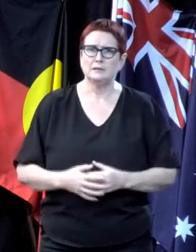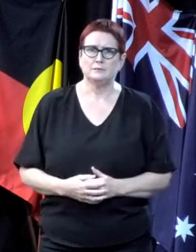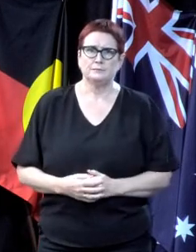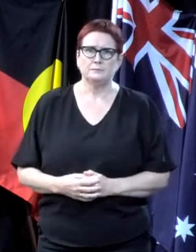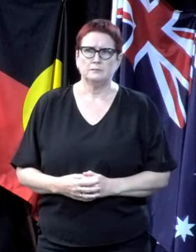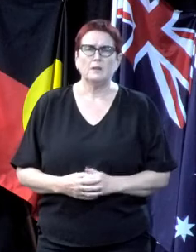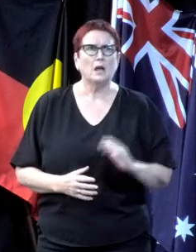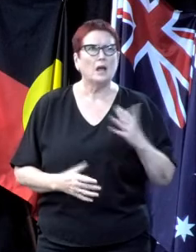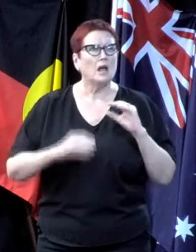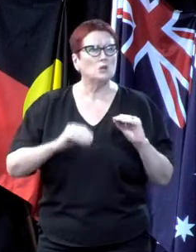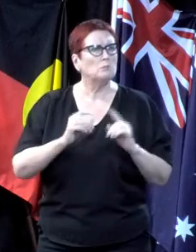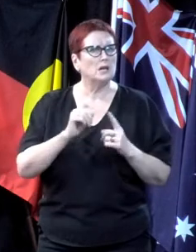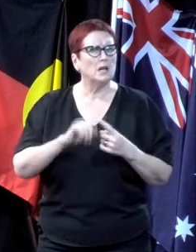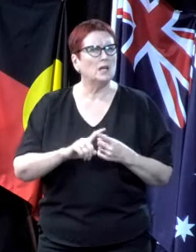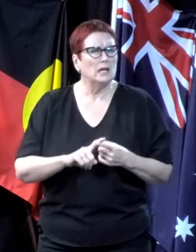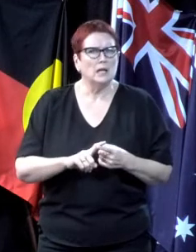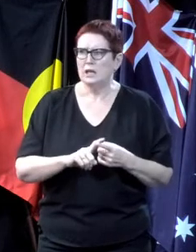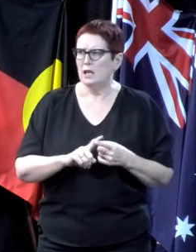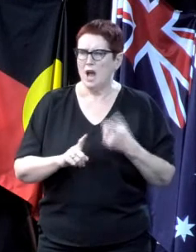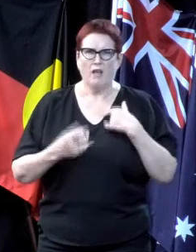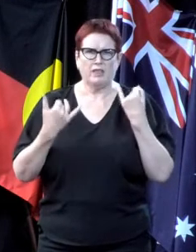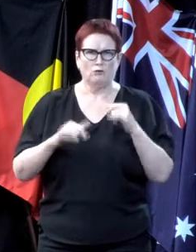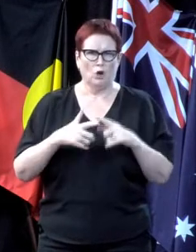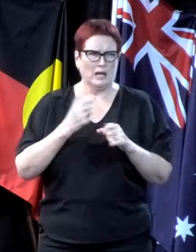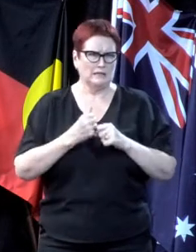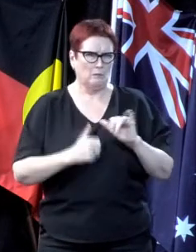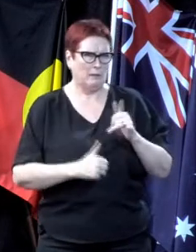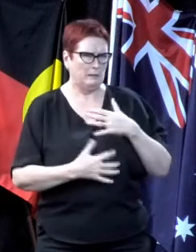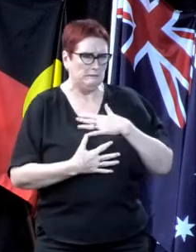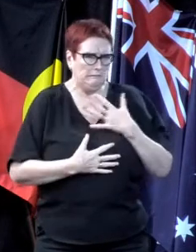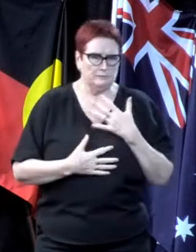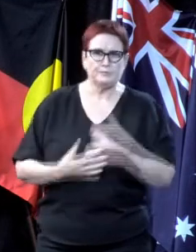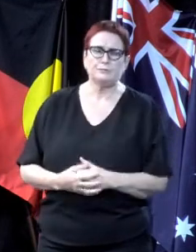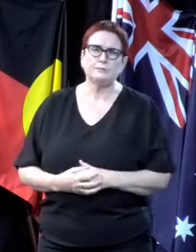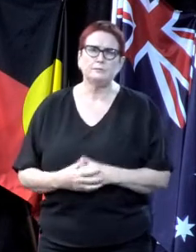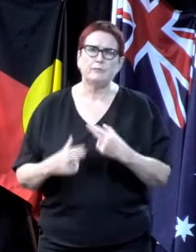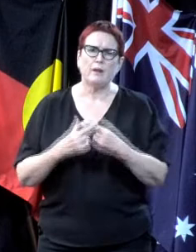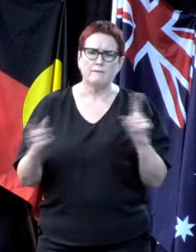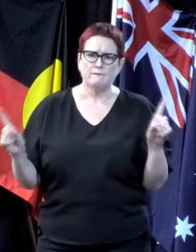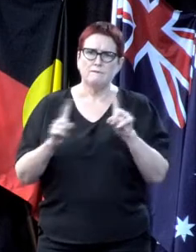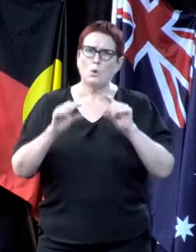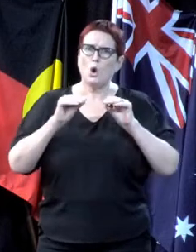Perhaps I’ve got the wrong example. But in terms of the co-teaching – and this is an important thing. It’s coming up constantly.